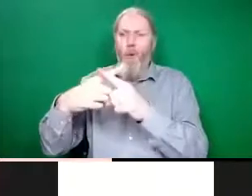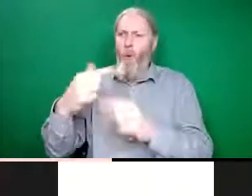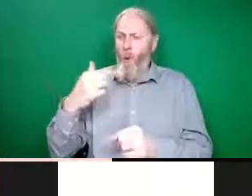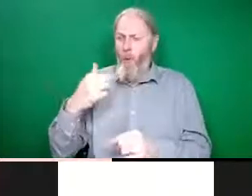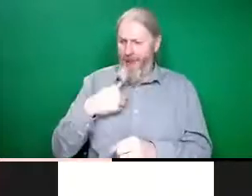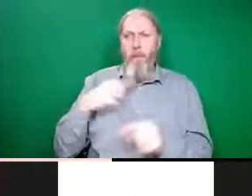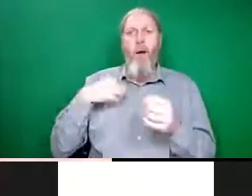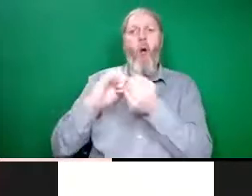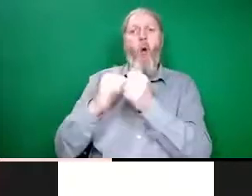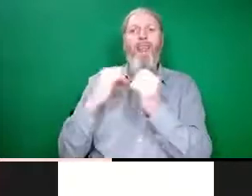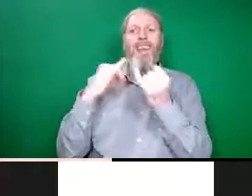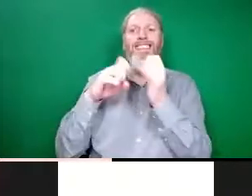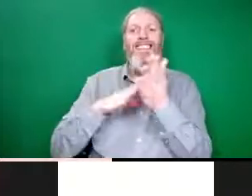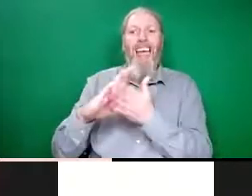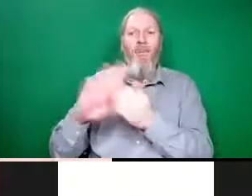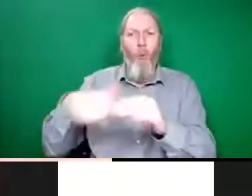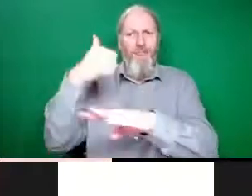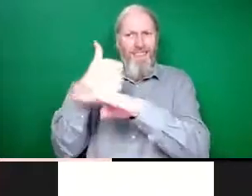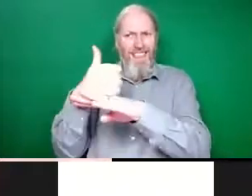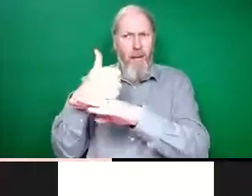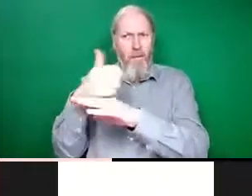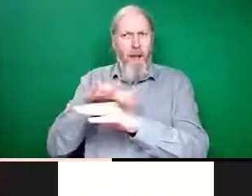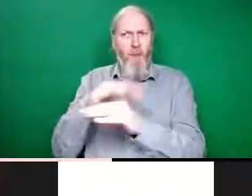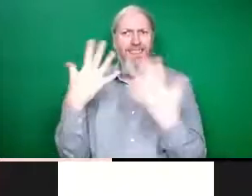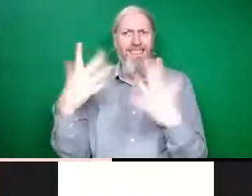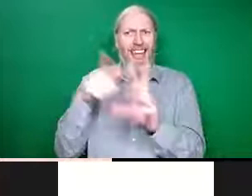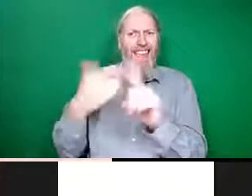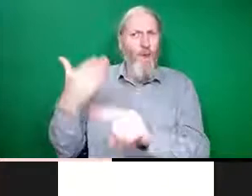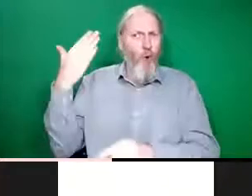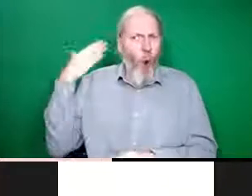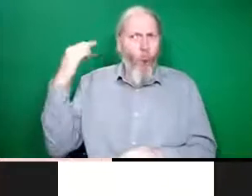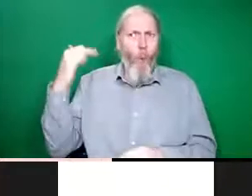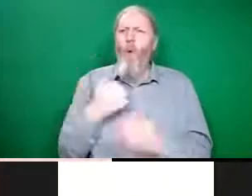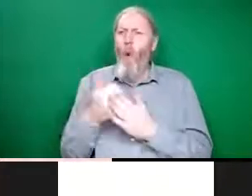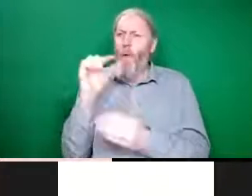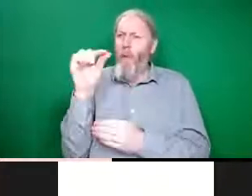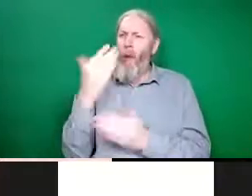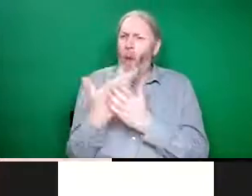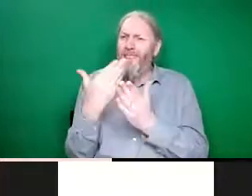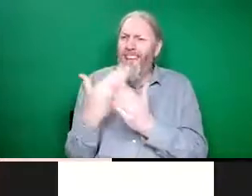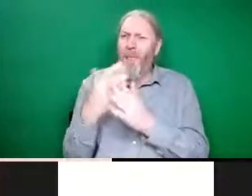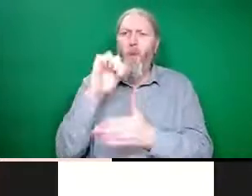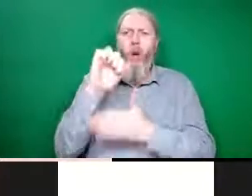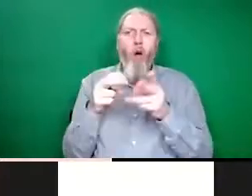Thank you so much. Thank you so much for having me today. It's an absolute blast! So, as said, I'm Lauren.